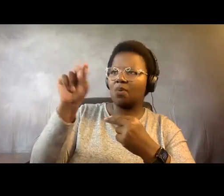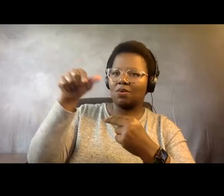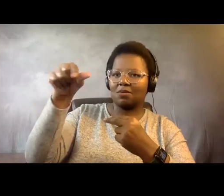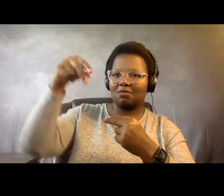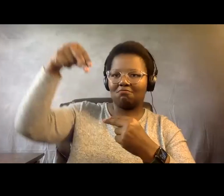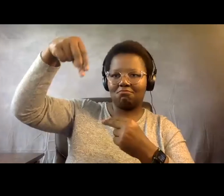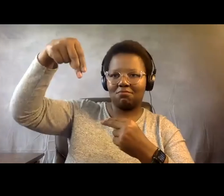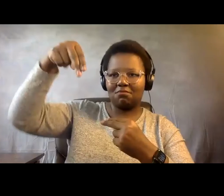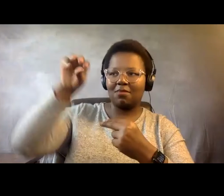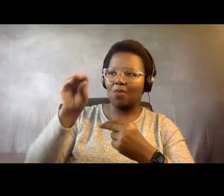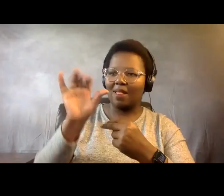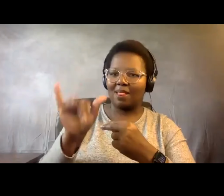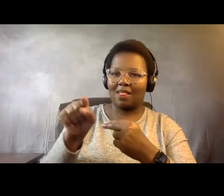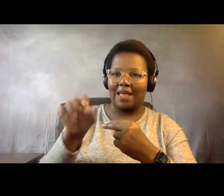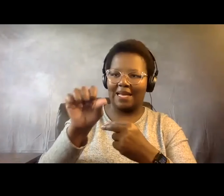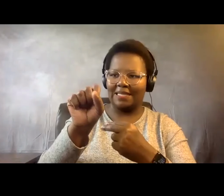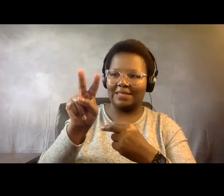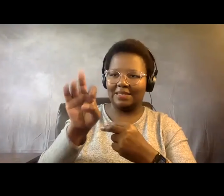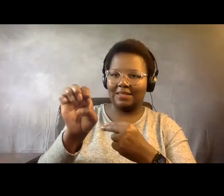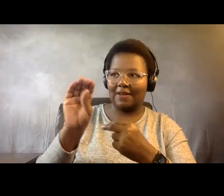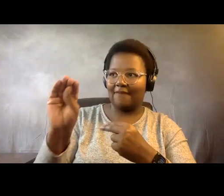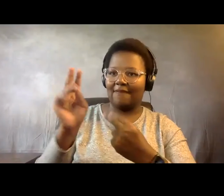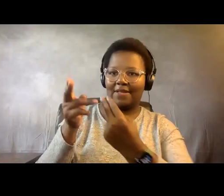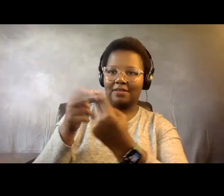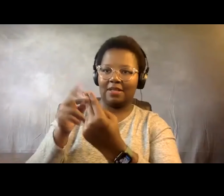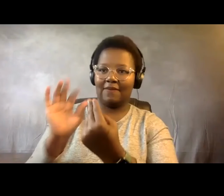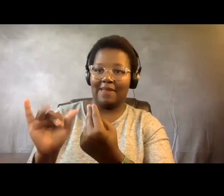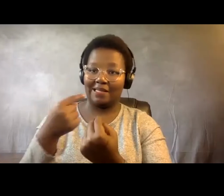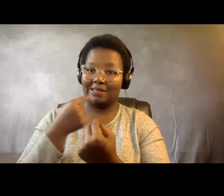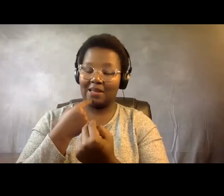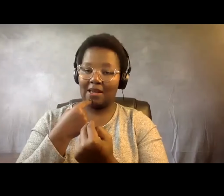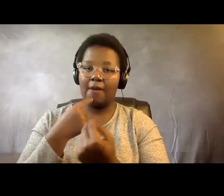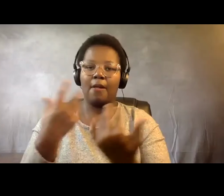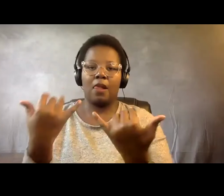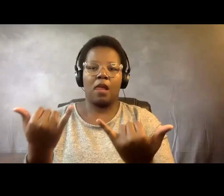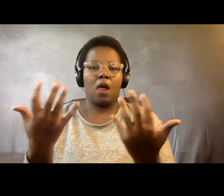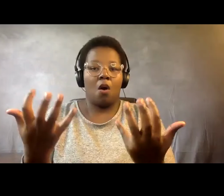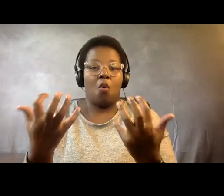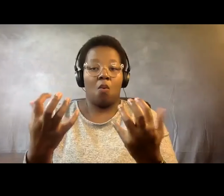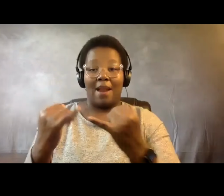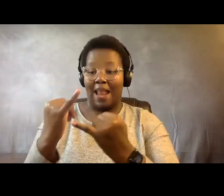I want it to be at the bottom of the HTML. I want this to be the last thing announced by the screen